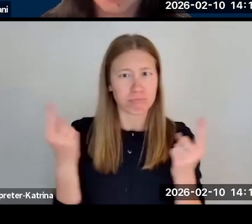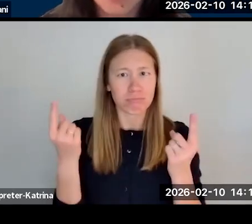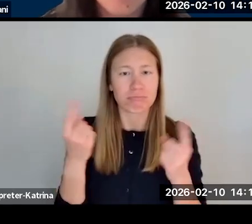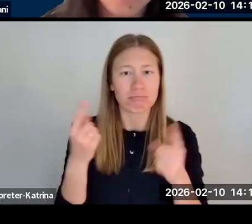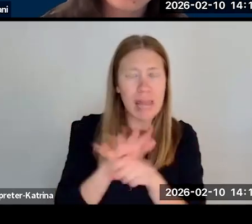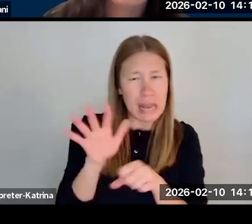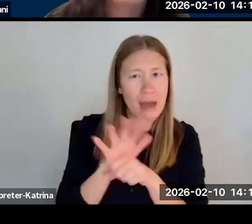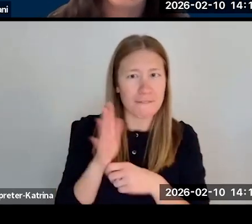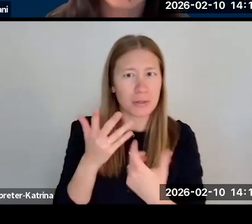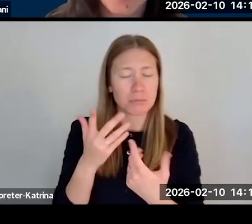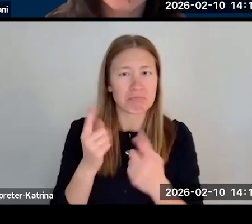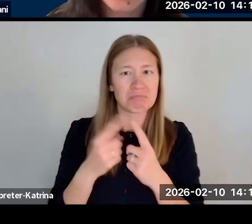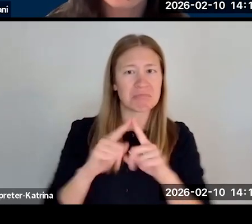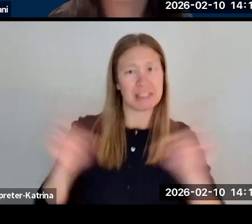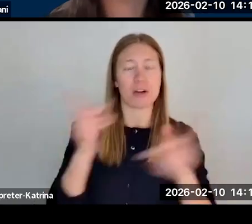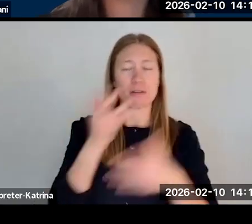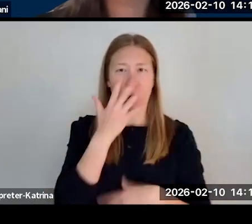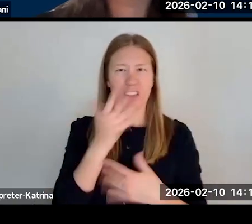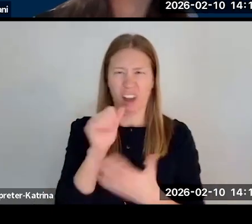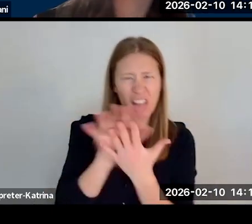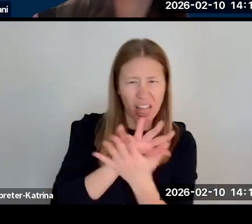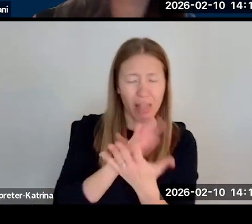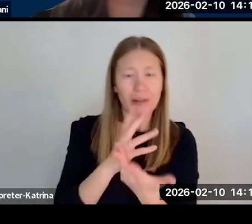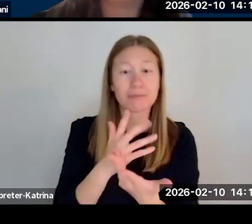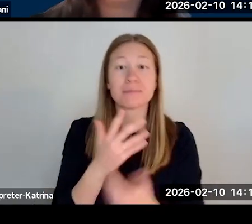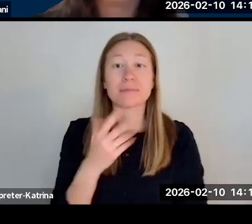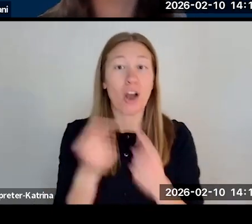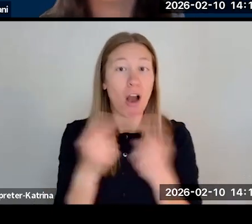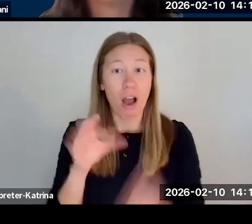Background contrast is the difference in brightness